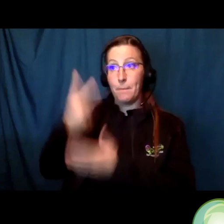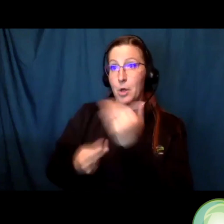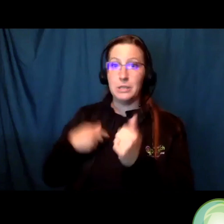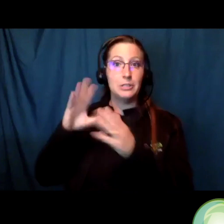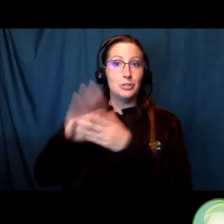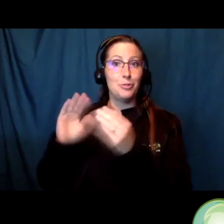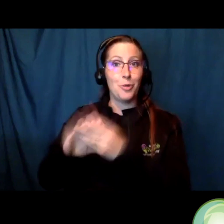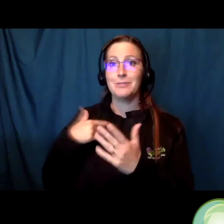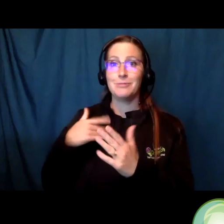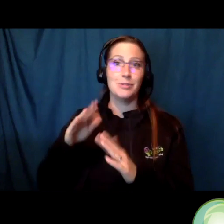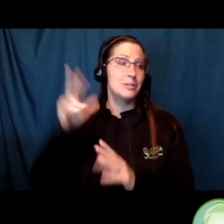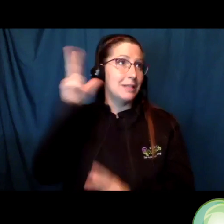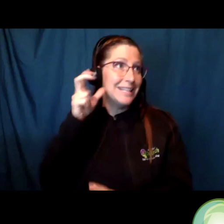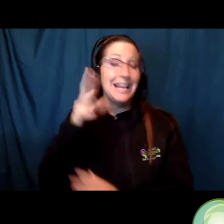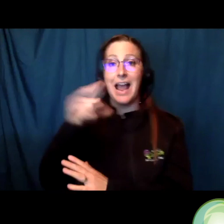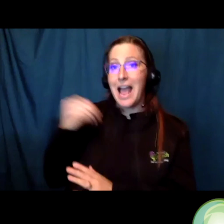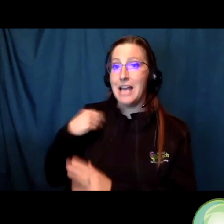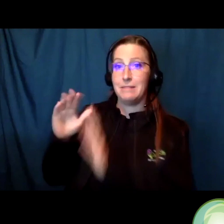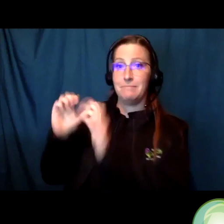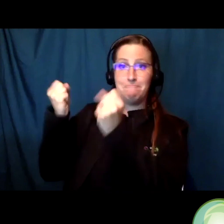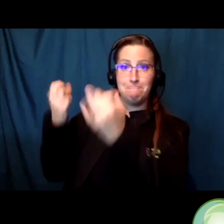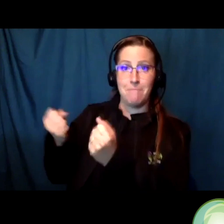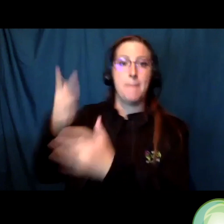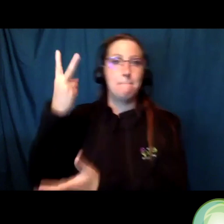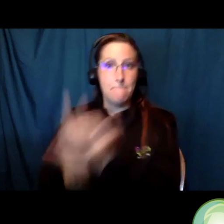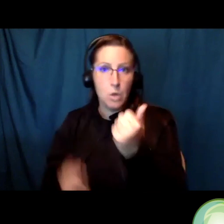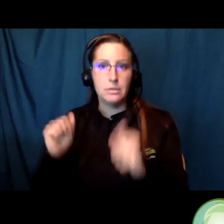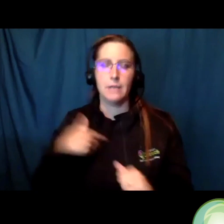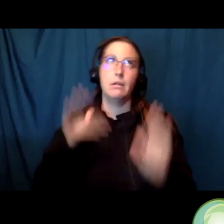wonderful exposure. So again encourage folks to